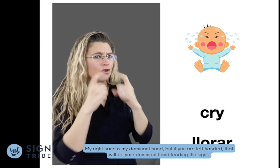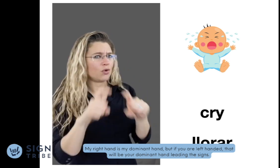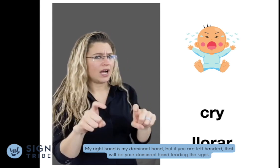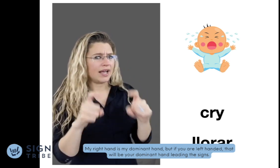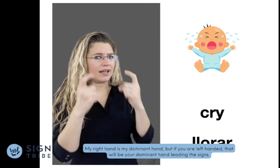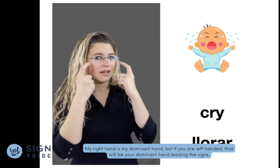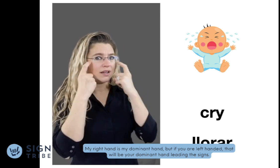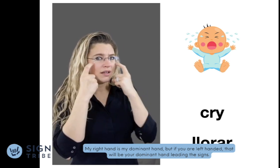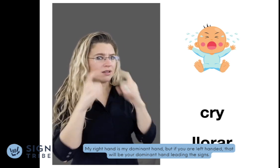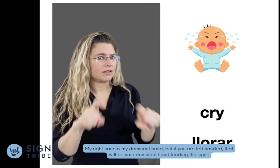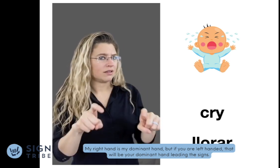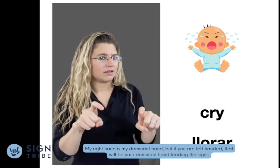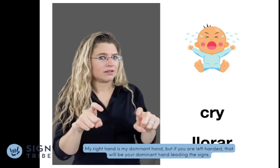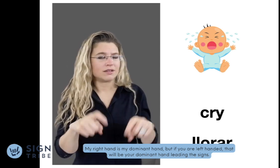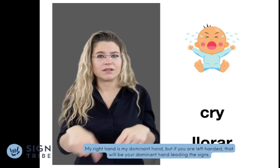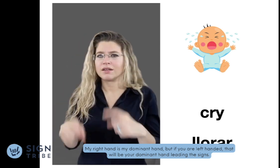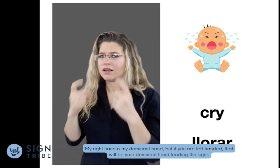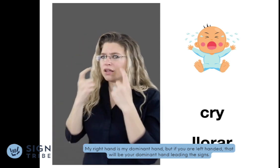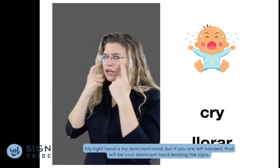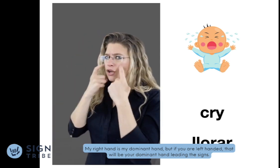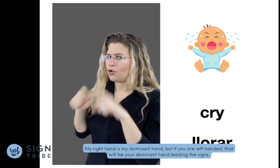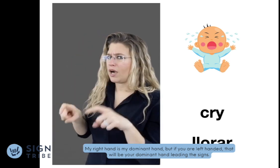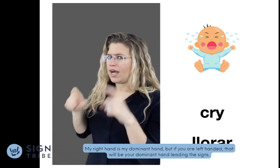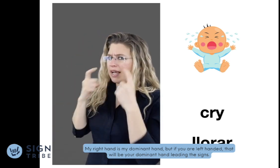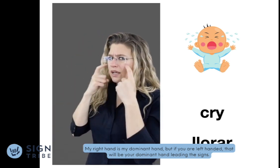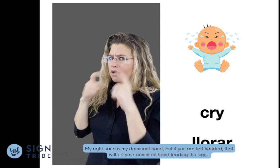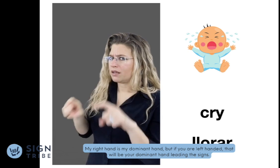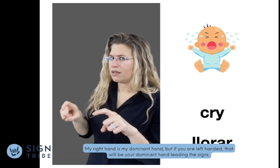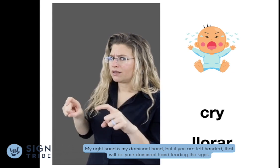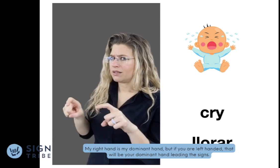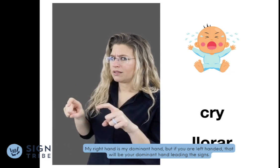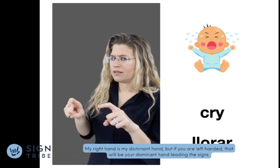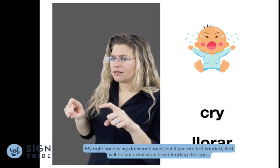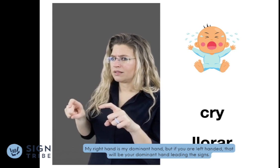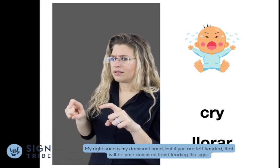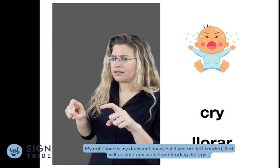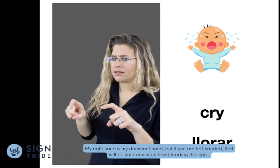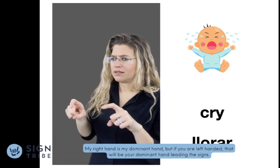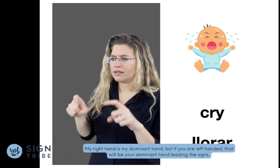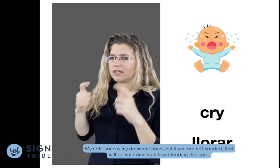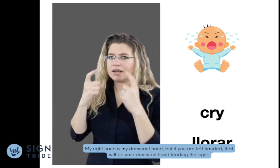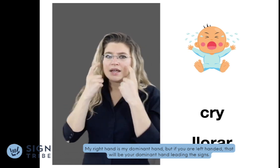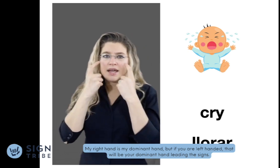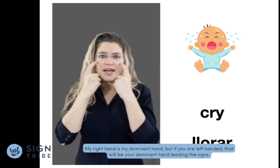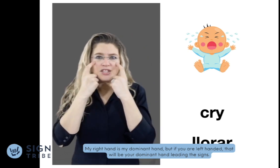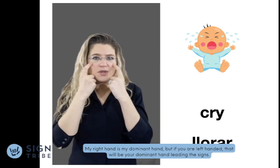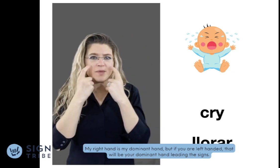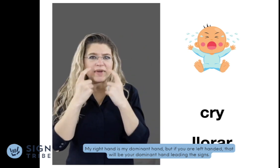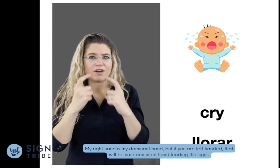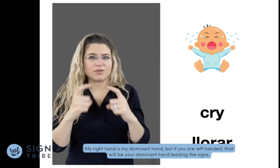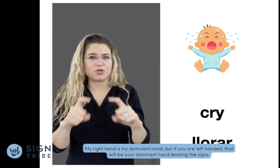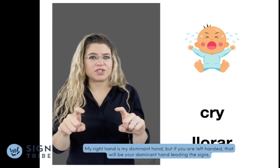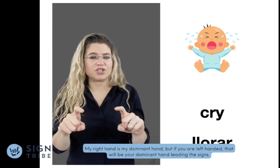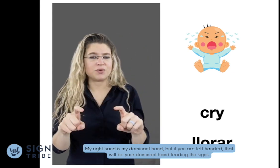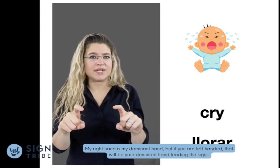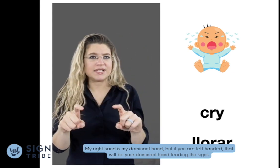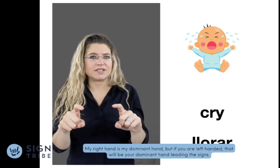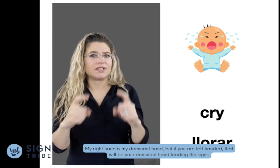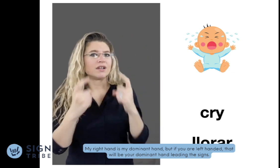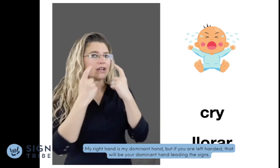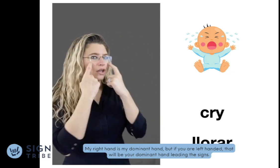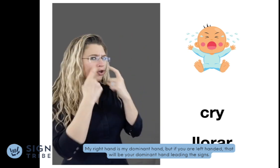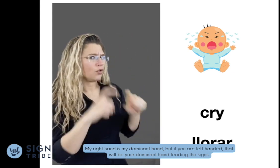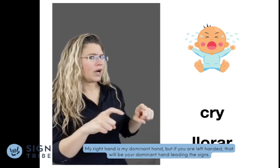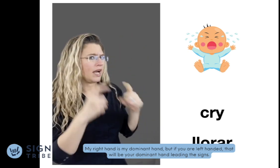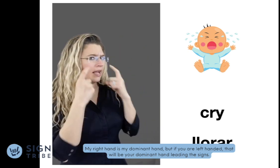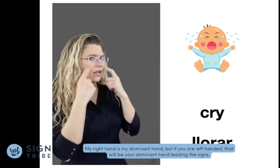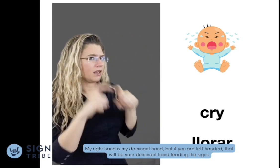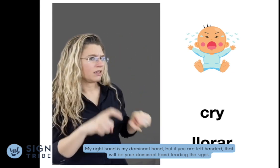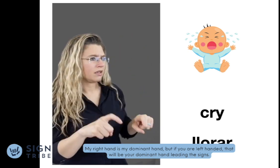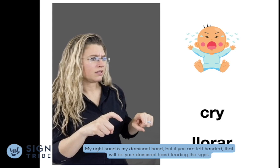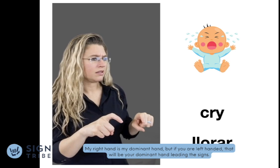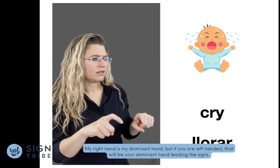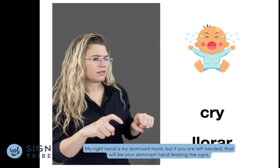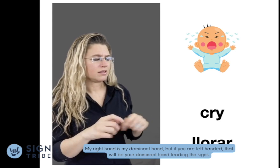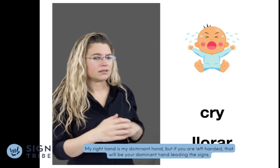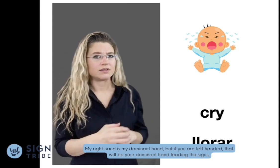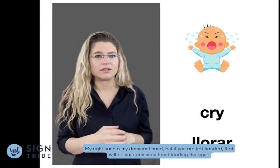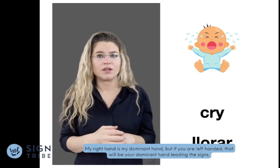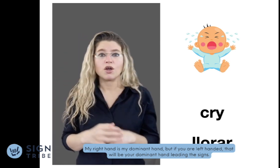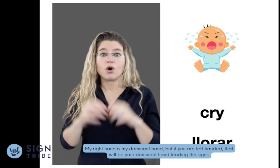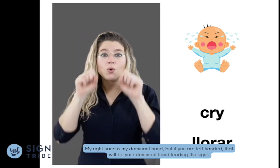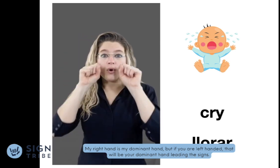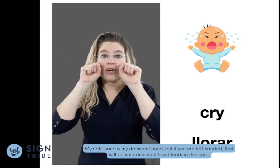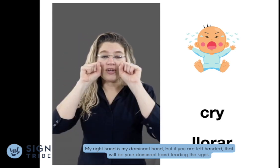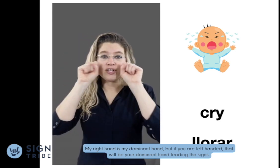Cry. Cry. As you come out, twist your wrist. Cry. Or you can just